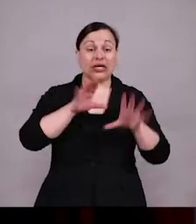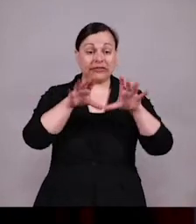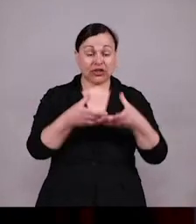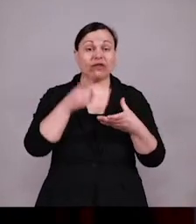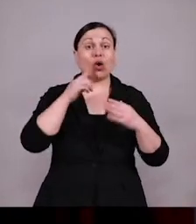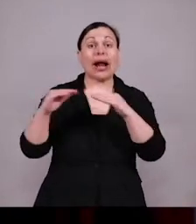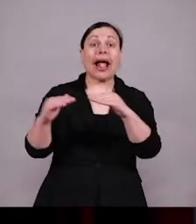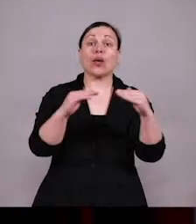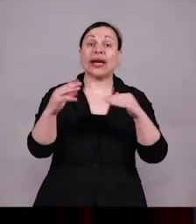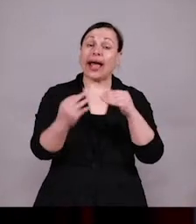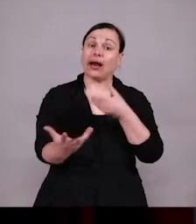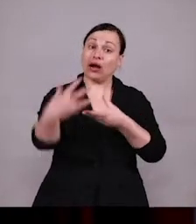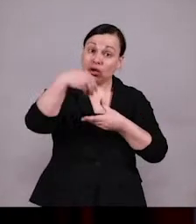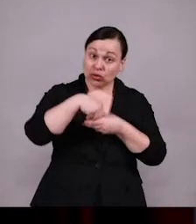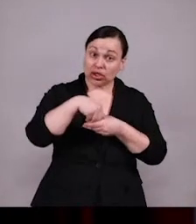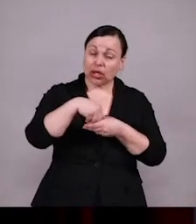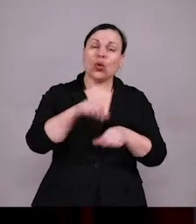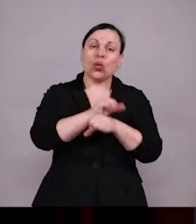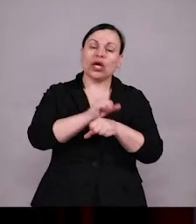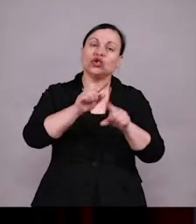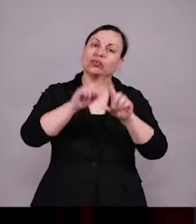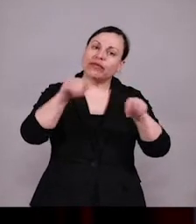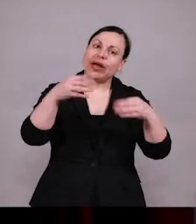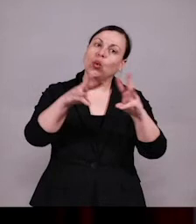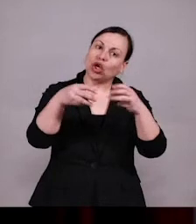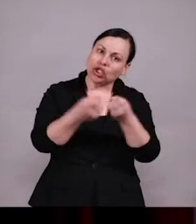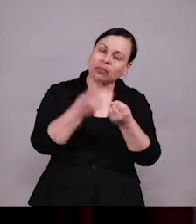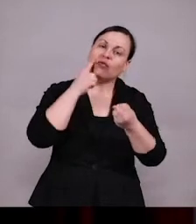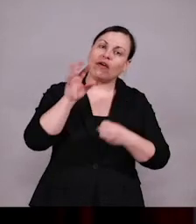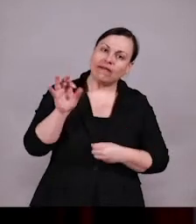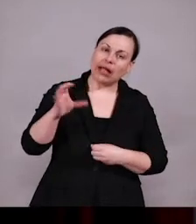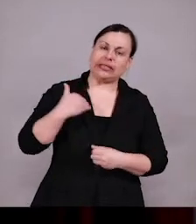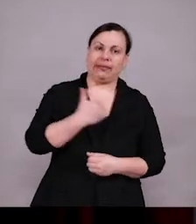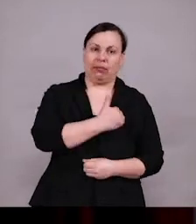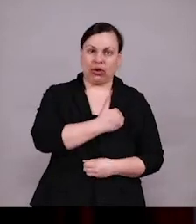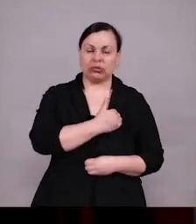for Equity and Inclusion is working to provide workshops for faculty members